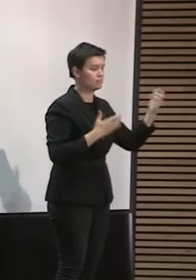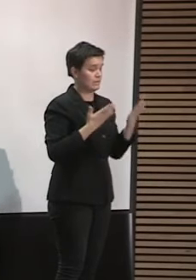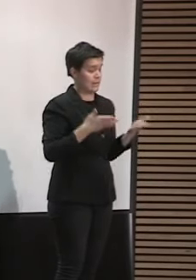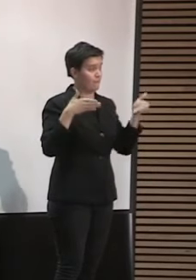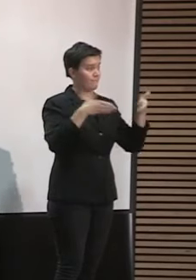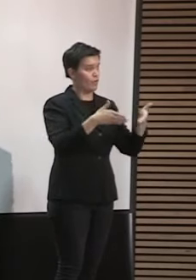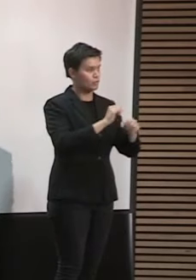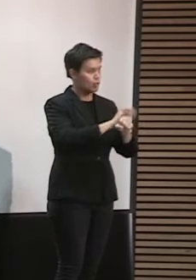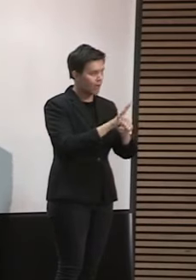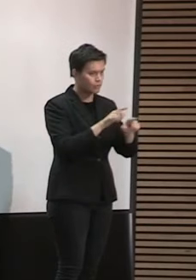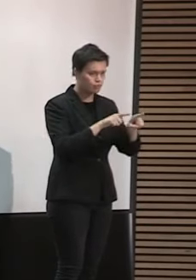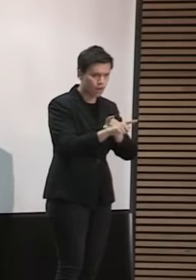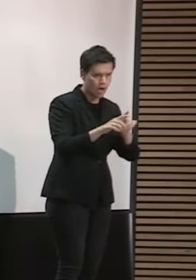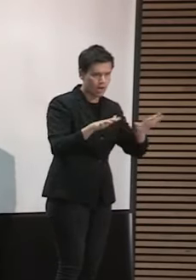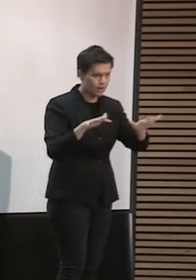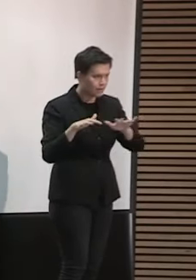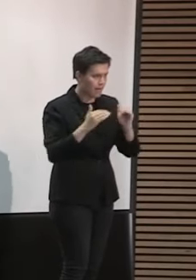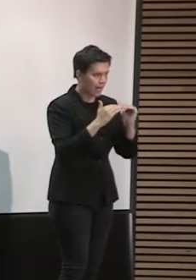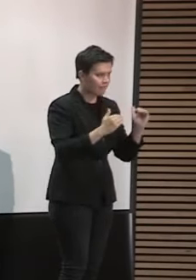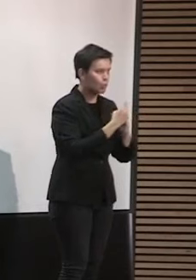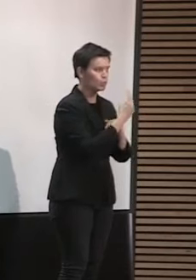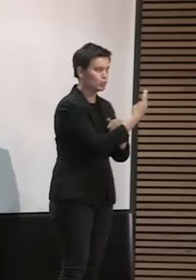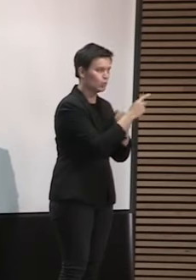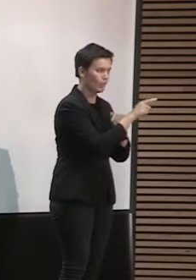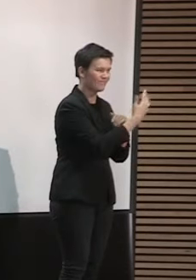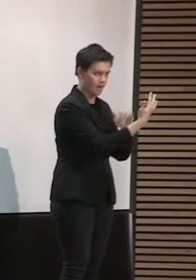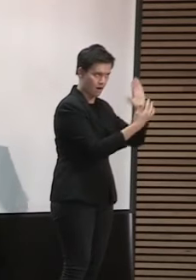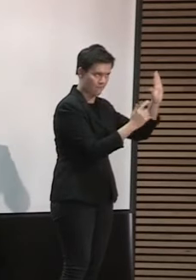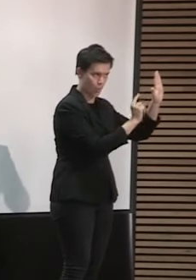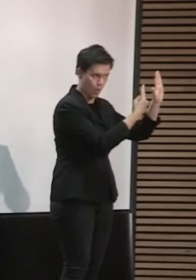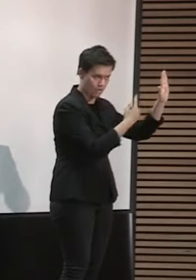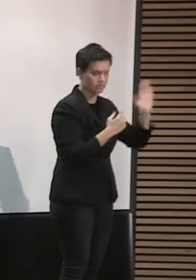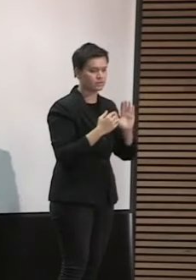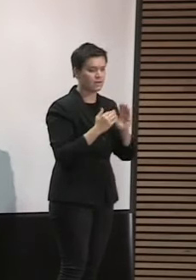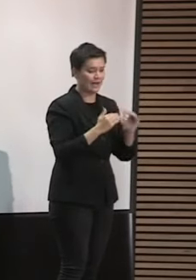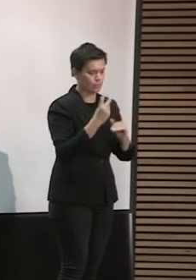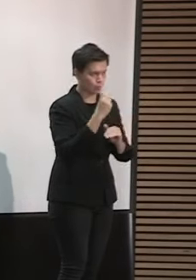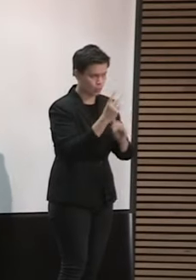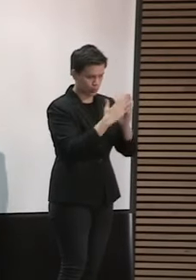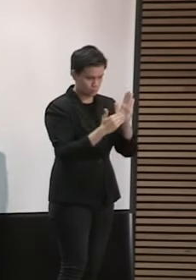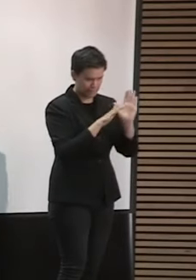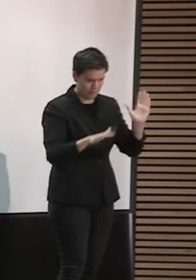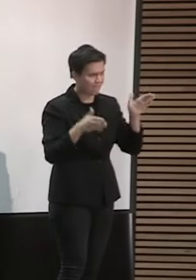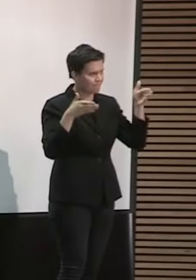could get... You could just be early in your incubation period when you're leaving and LkJhLkJhLkJhLkJh you'd get the